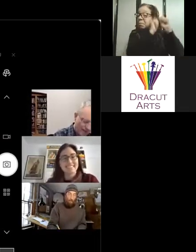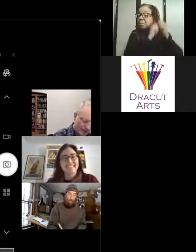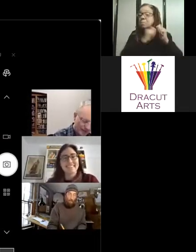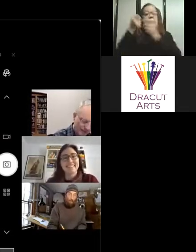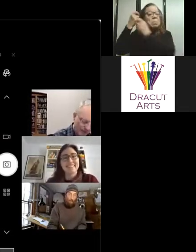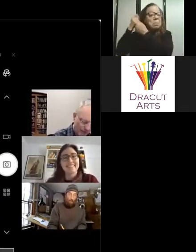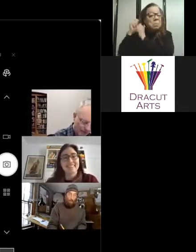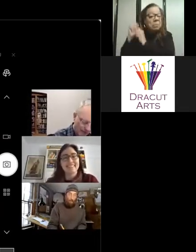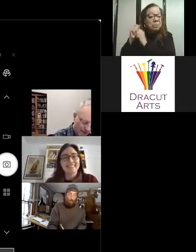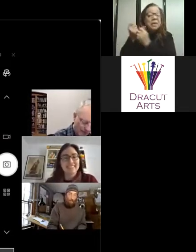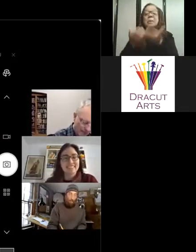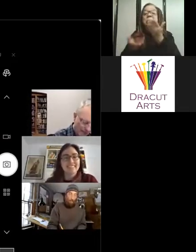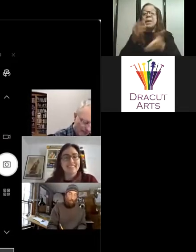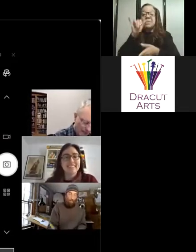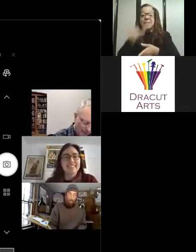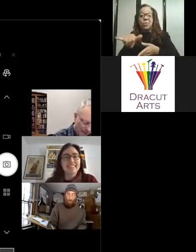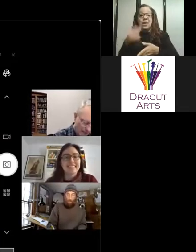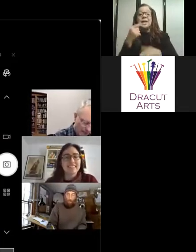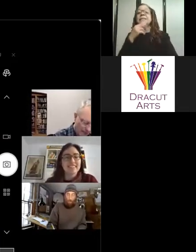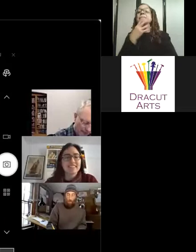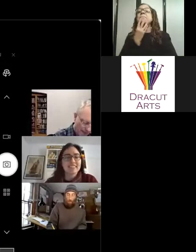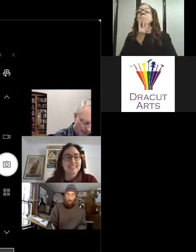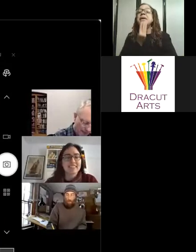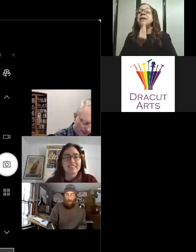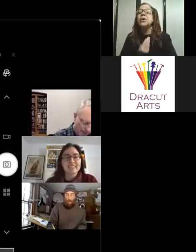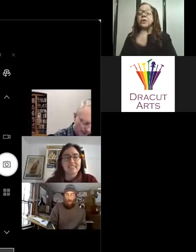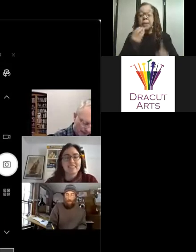one has a beard, and maybe this one wears a funny hat.